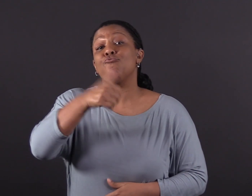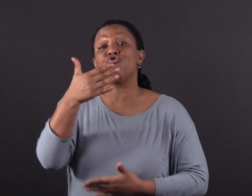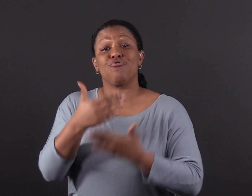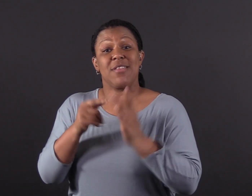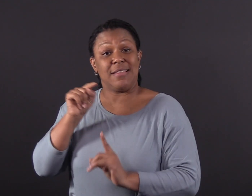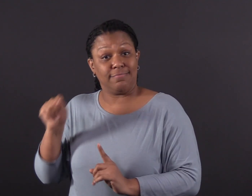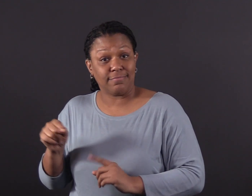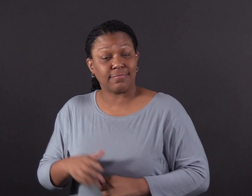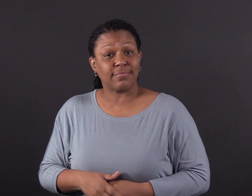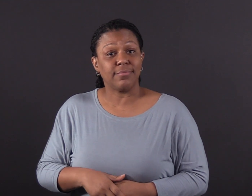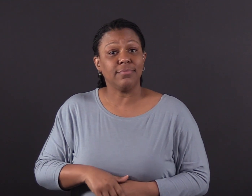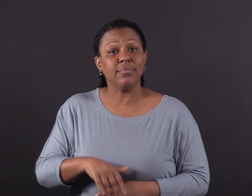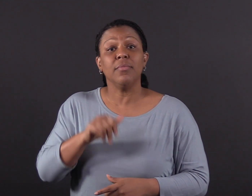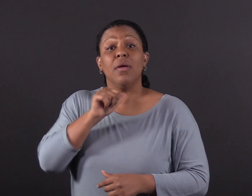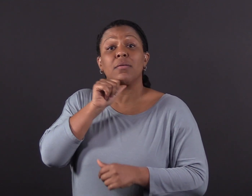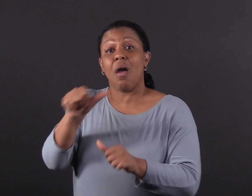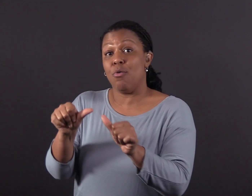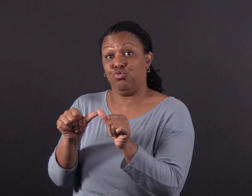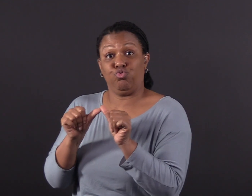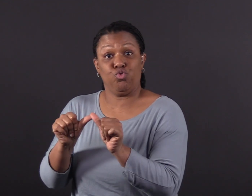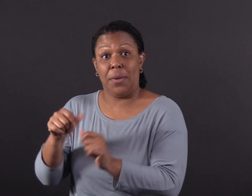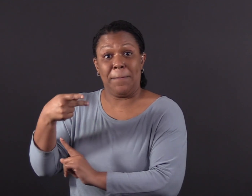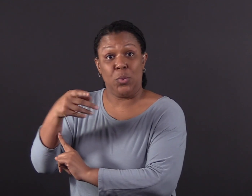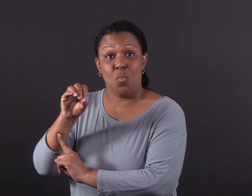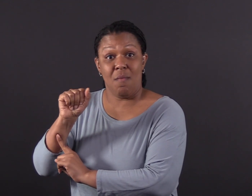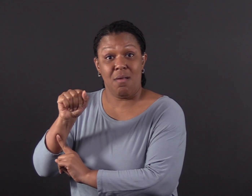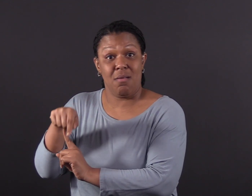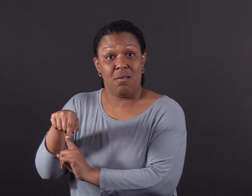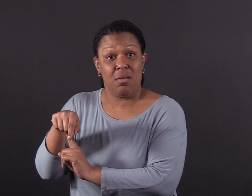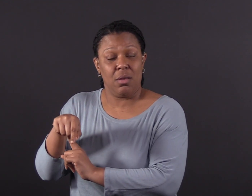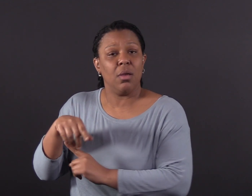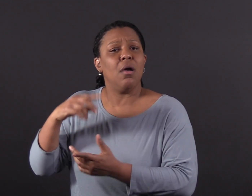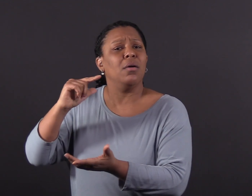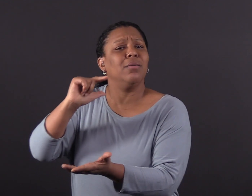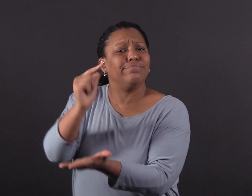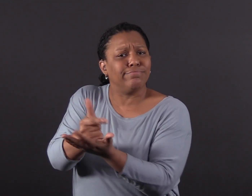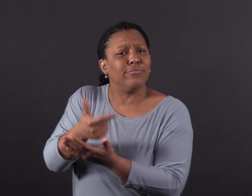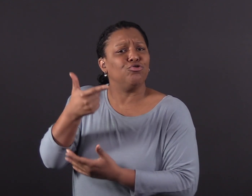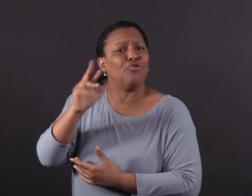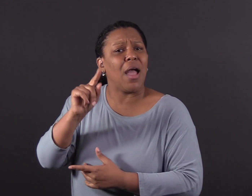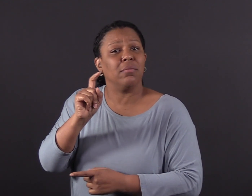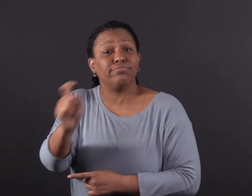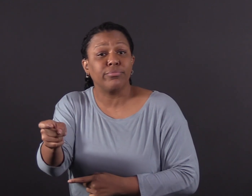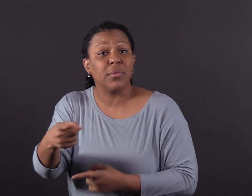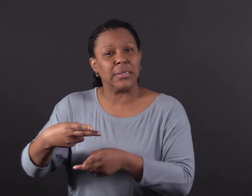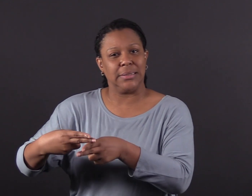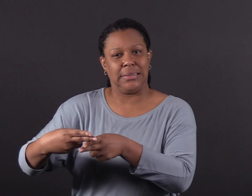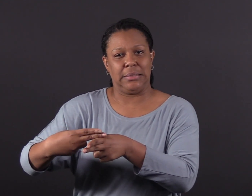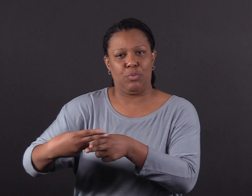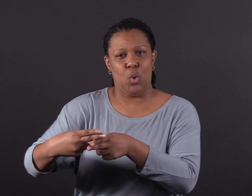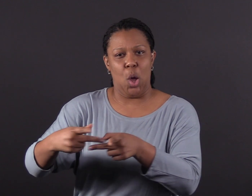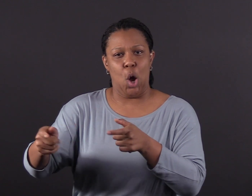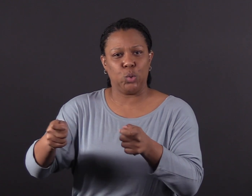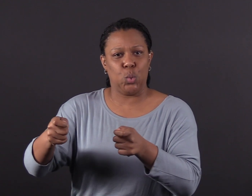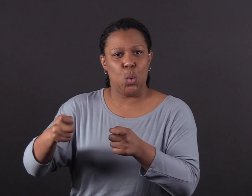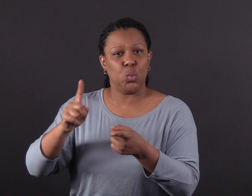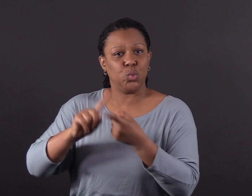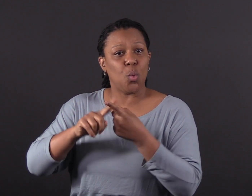On the other hand, a non-durable POA grants temporary control to a person to make